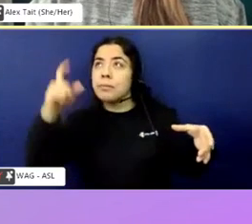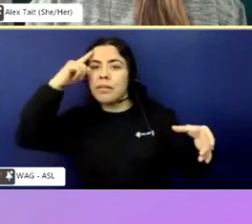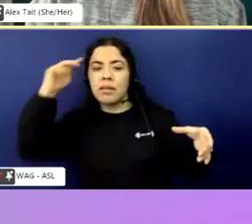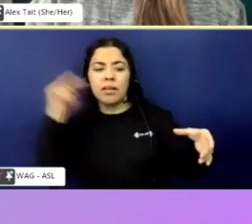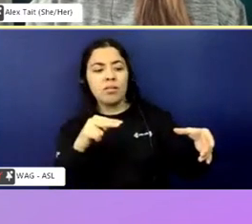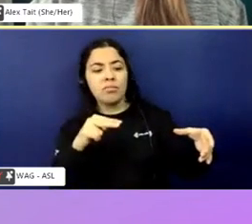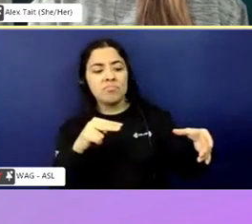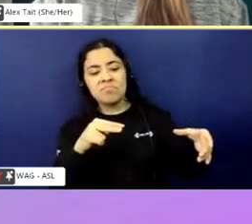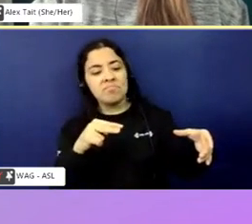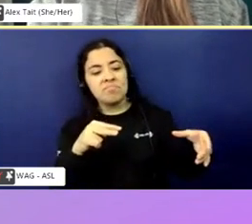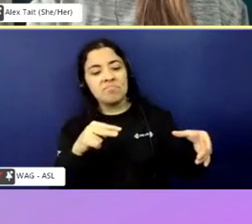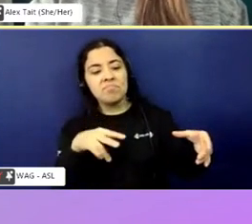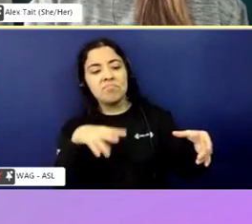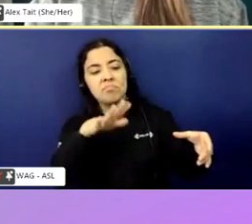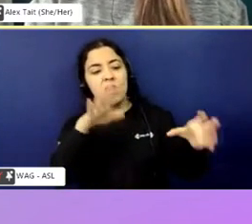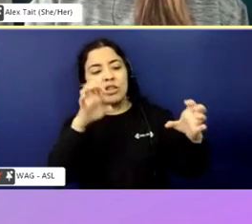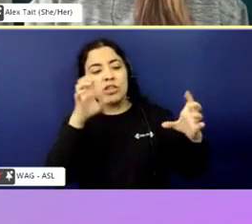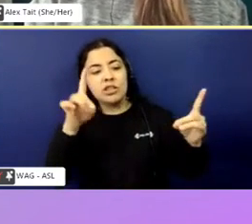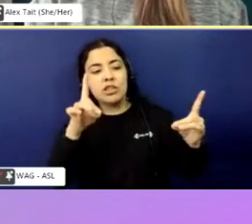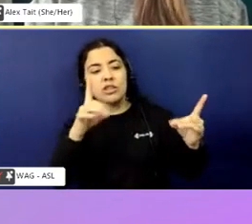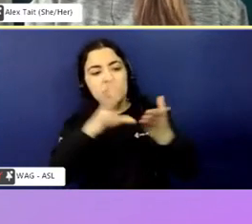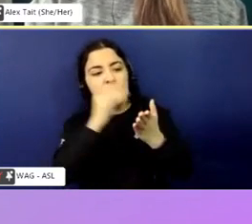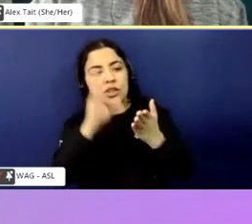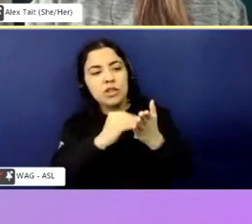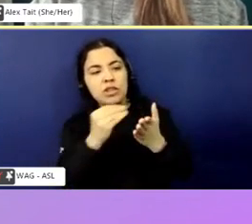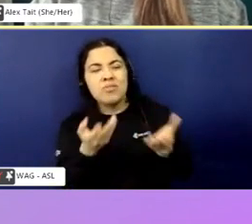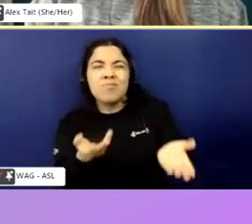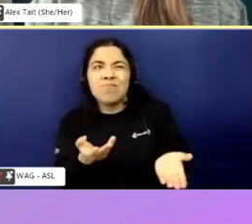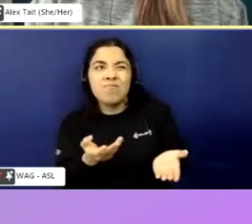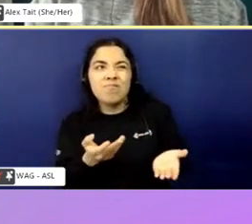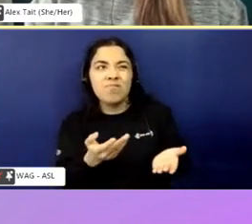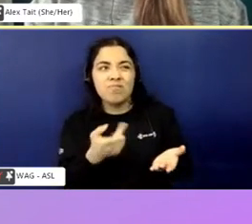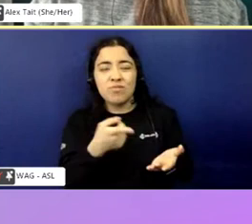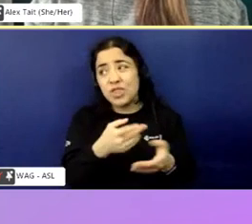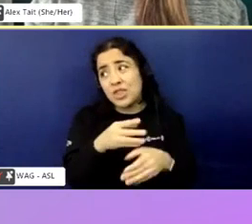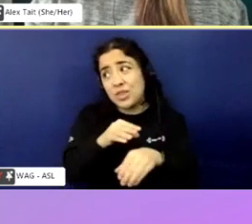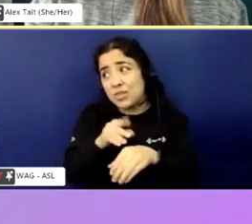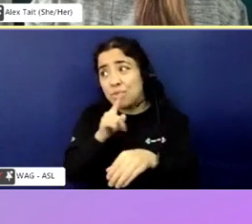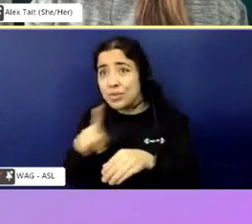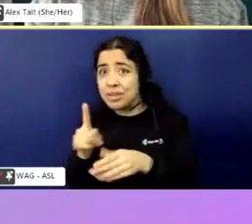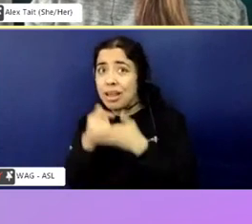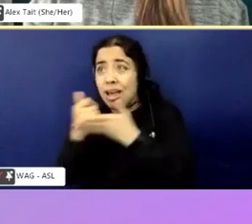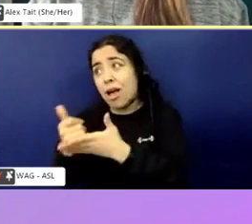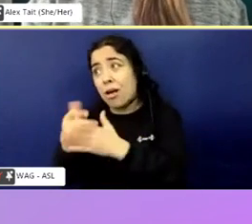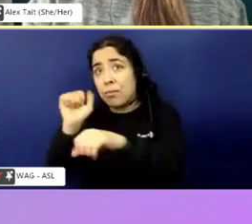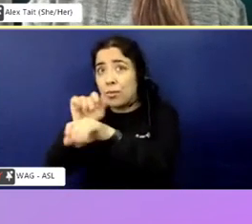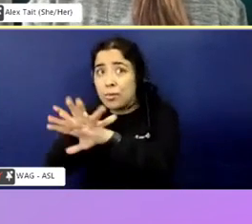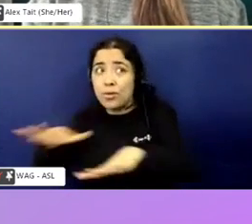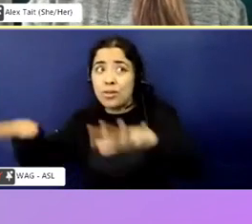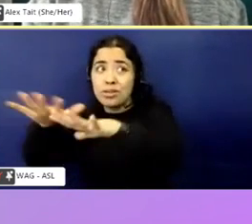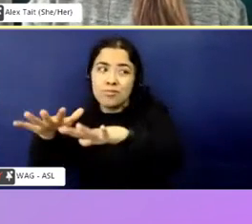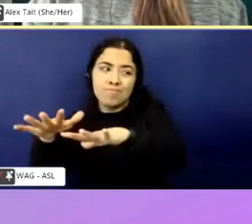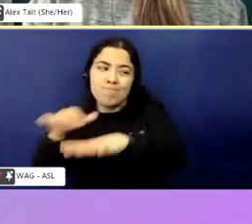an education system makes assumptions about the value of education older adults based on beliefs that seniors